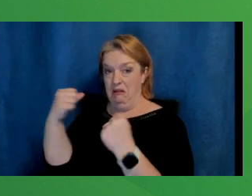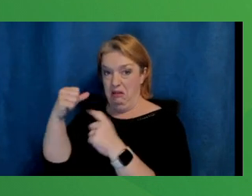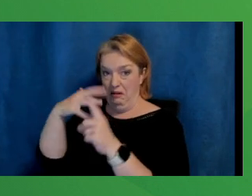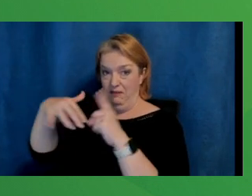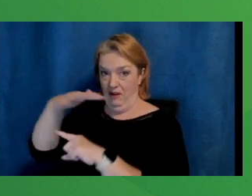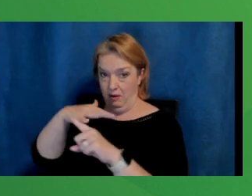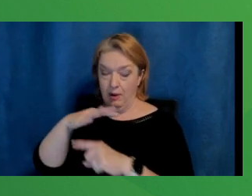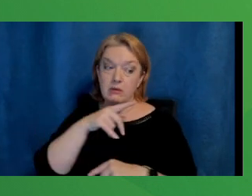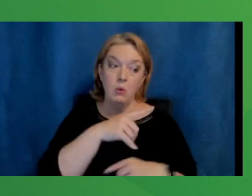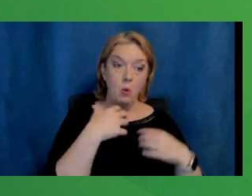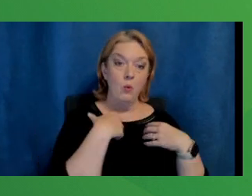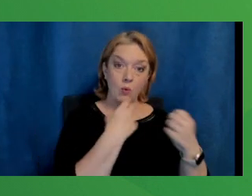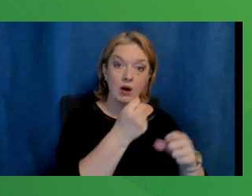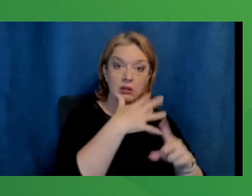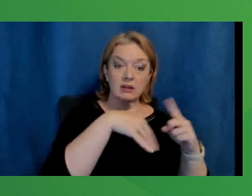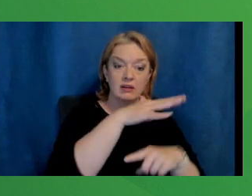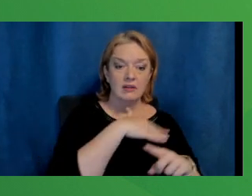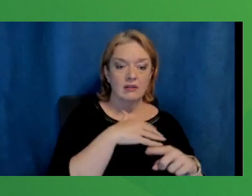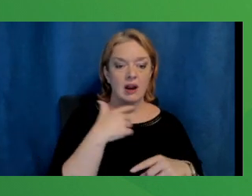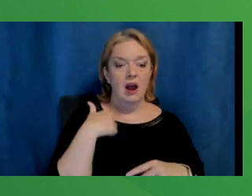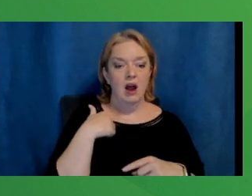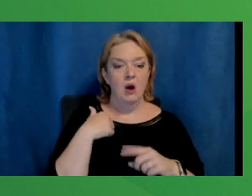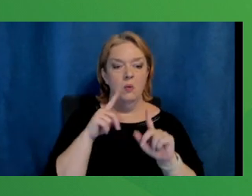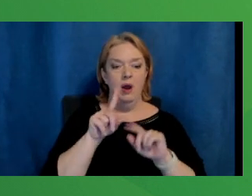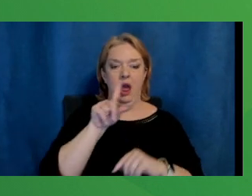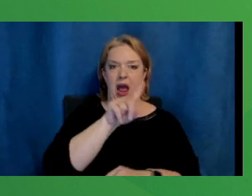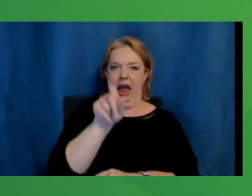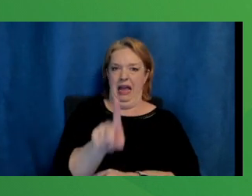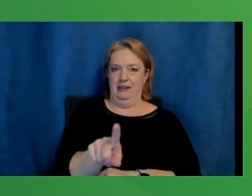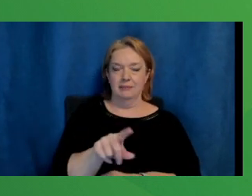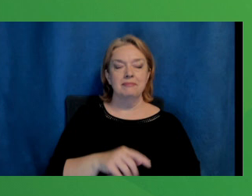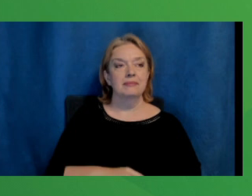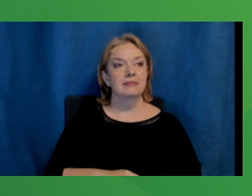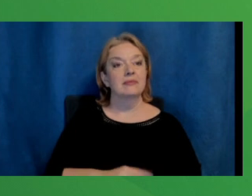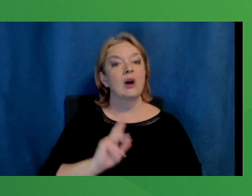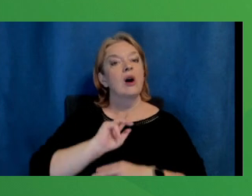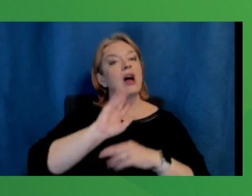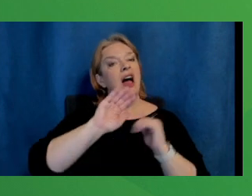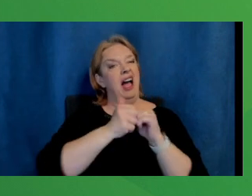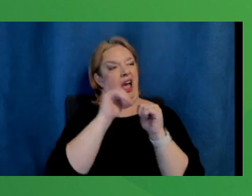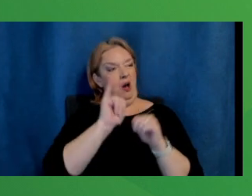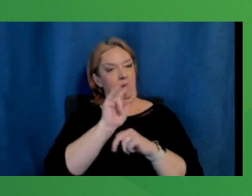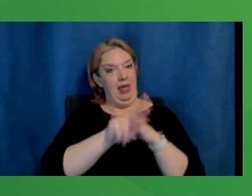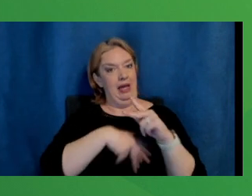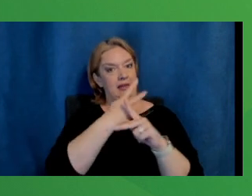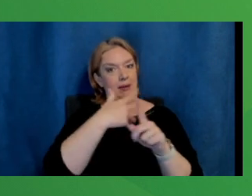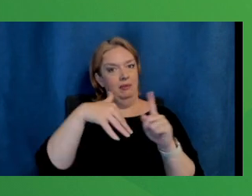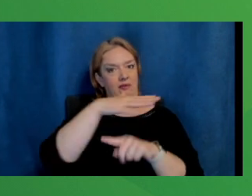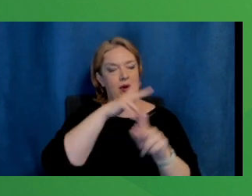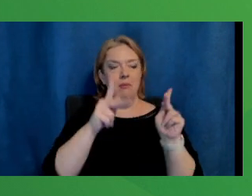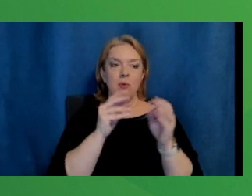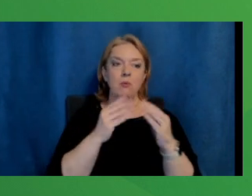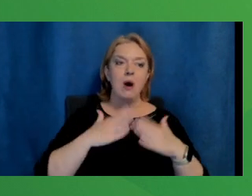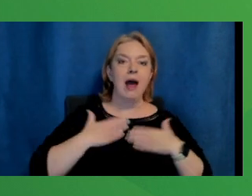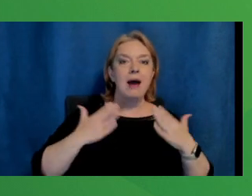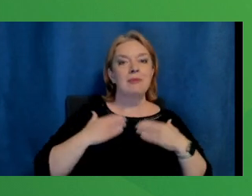we didn't have an answer this question, how could this type of environment make people healthier and happier? For example, would having access to a healthy